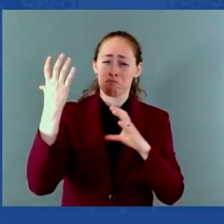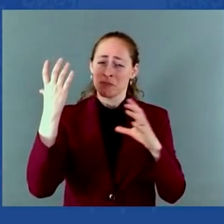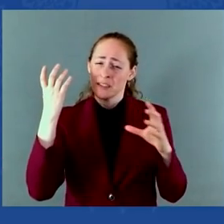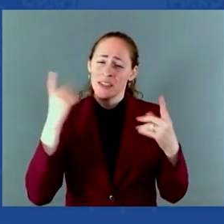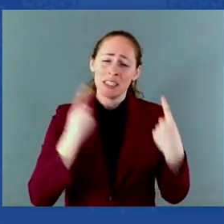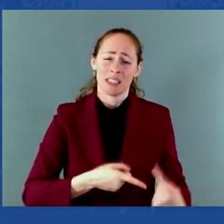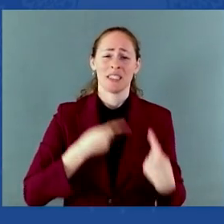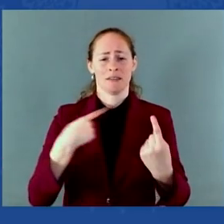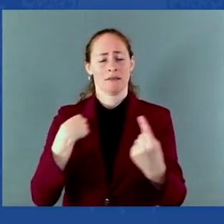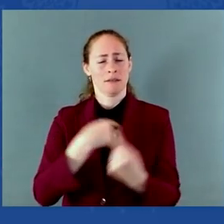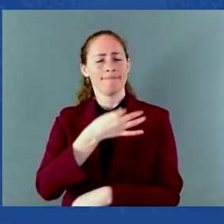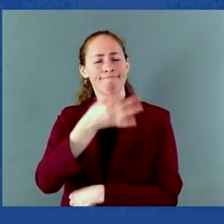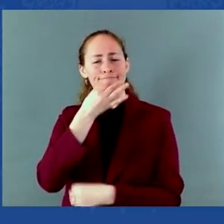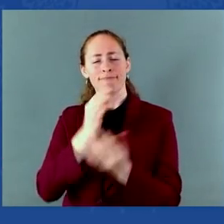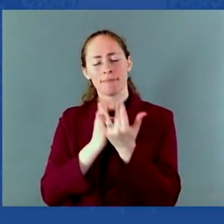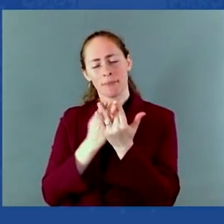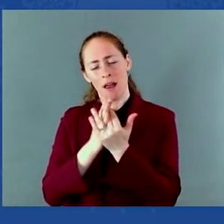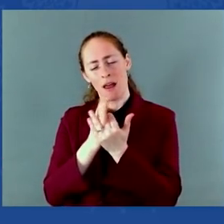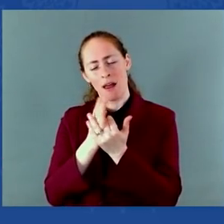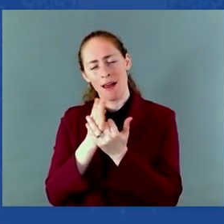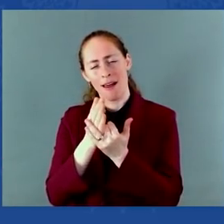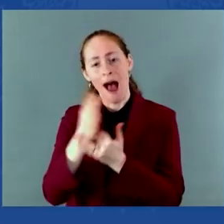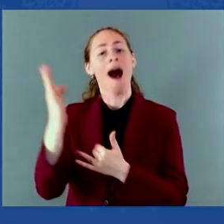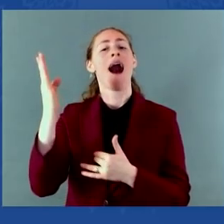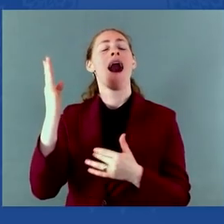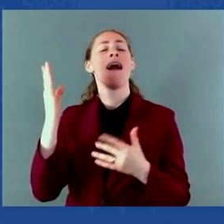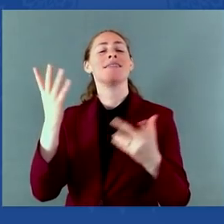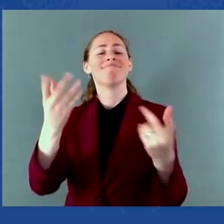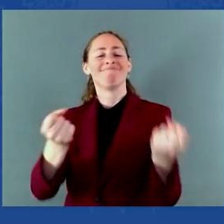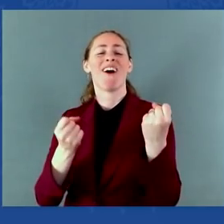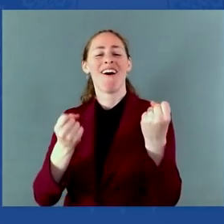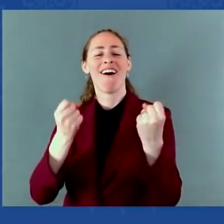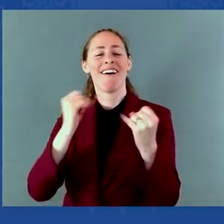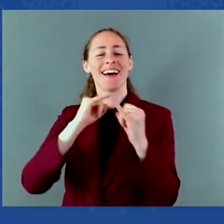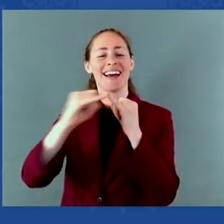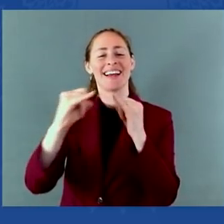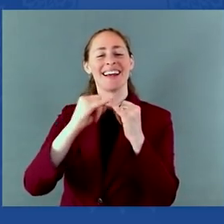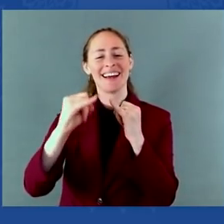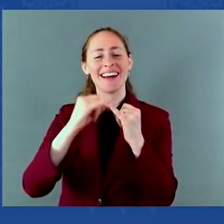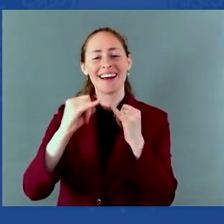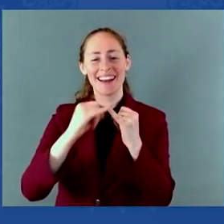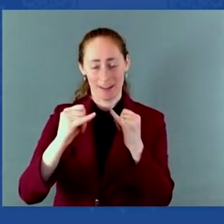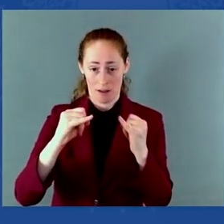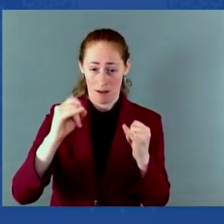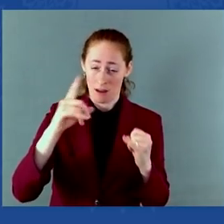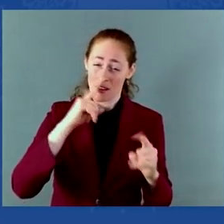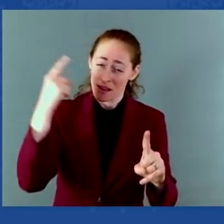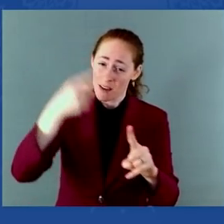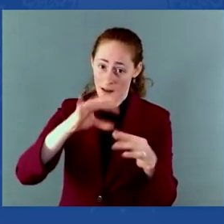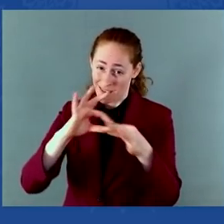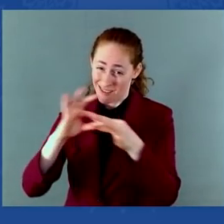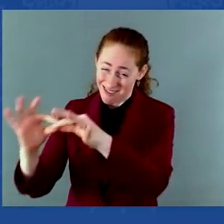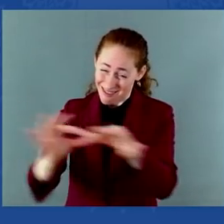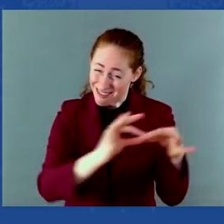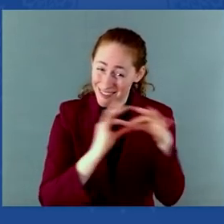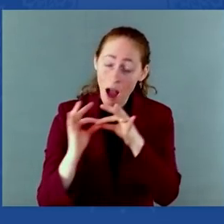In America, we've always believed anything is possible. Anything is possible. We've got to reestablish that spirit.